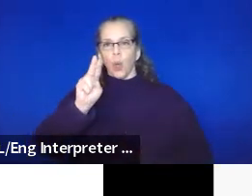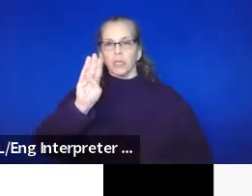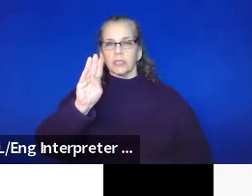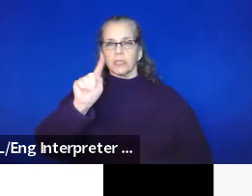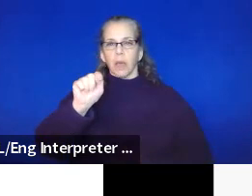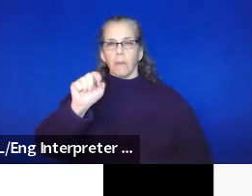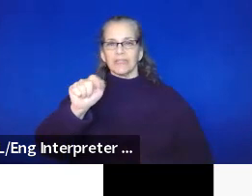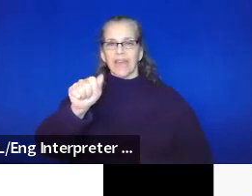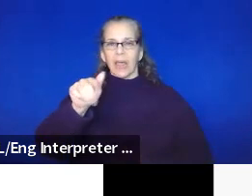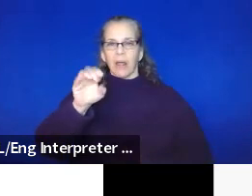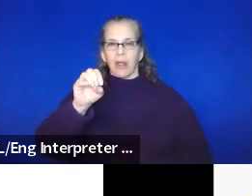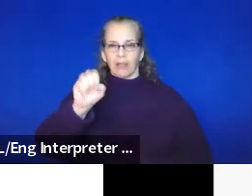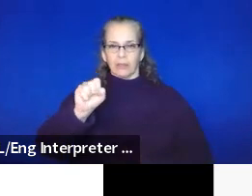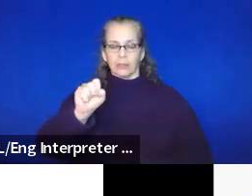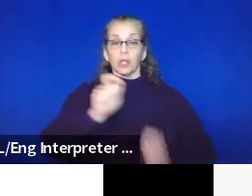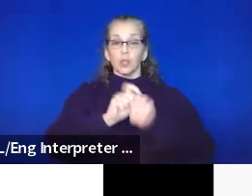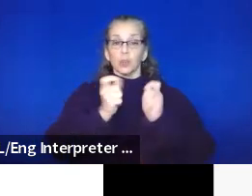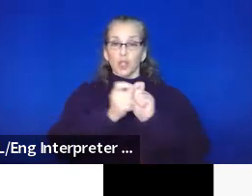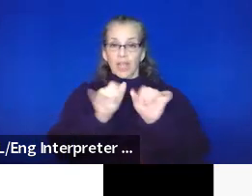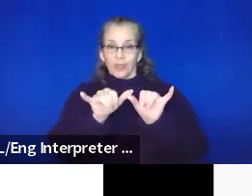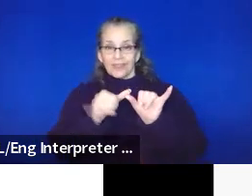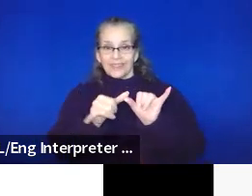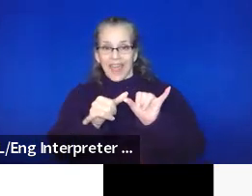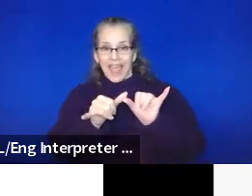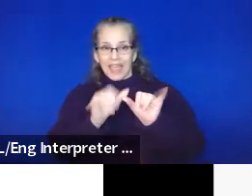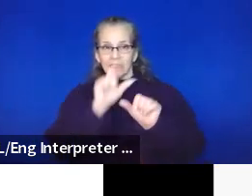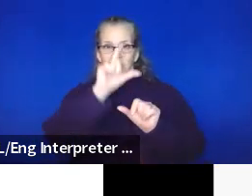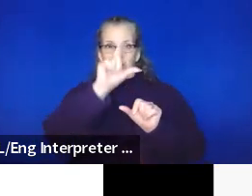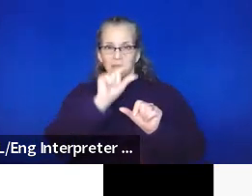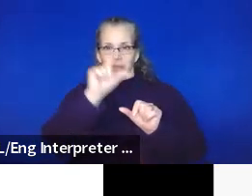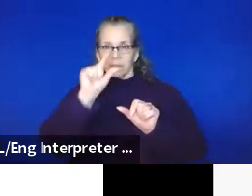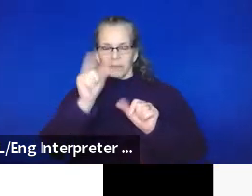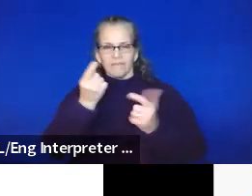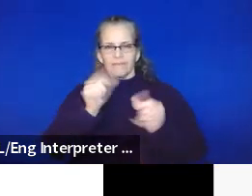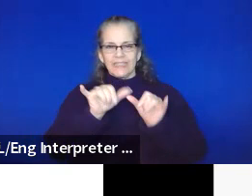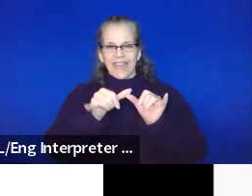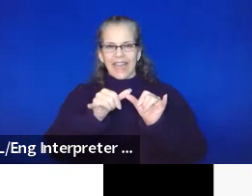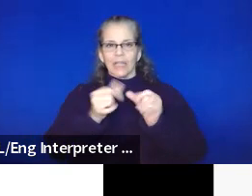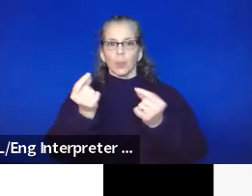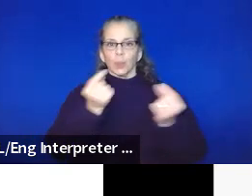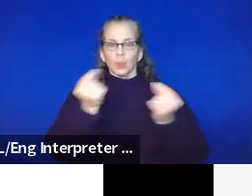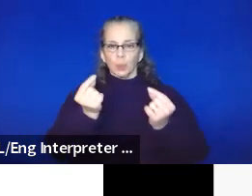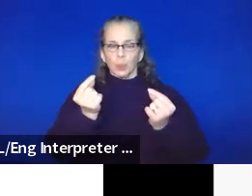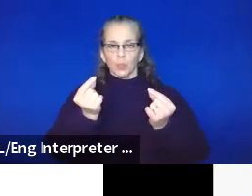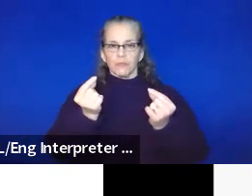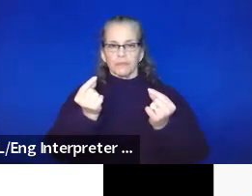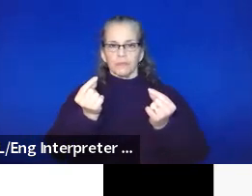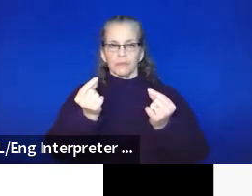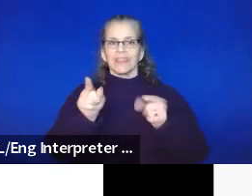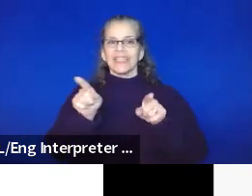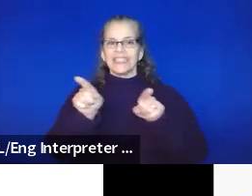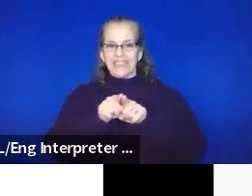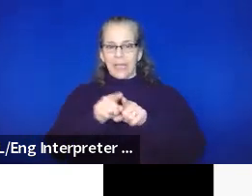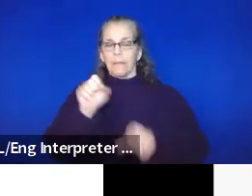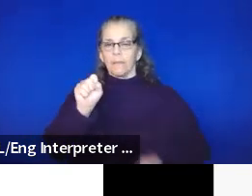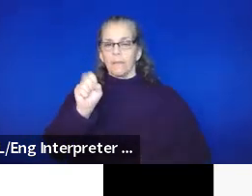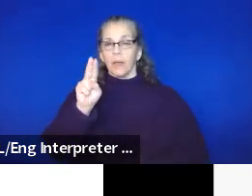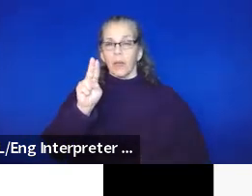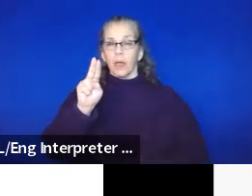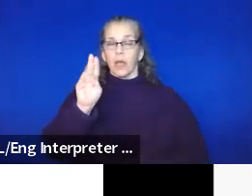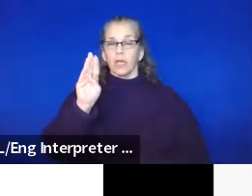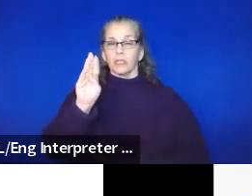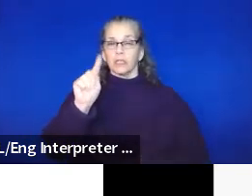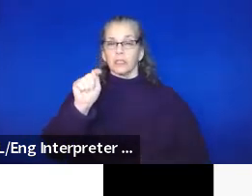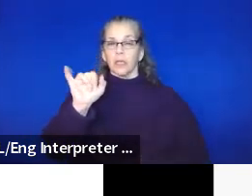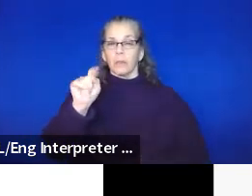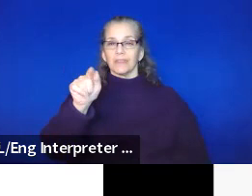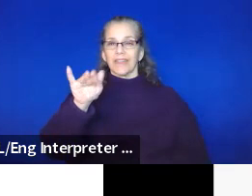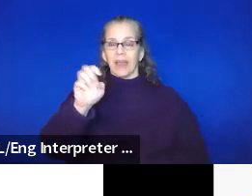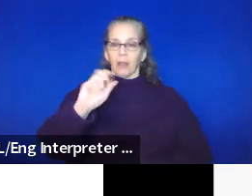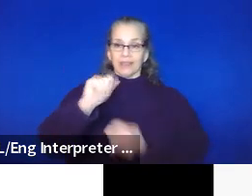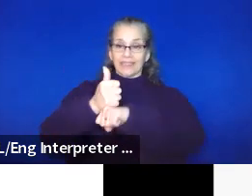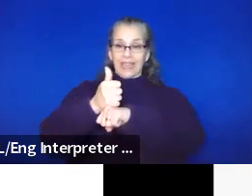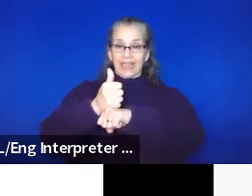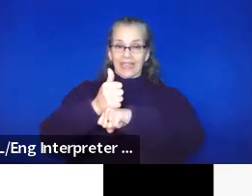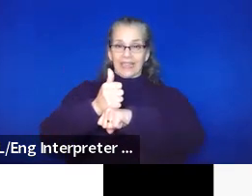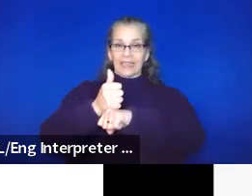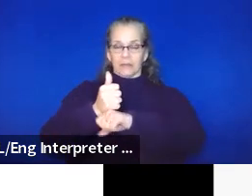To change the font size, you're going to do that in the subtitles setting.